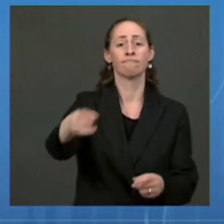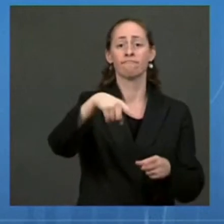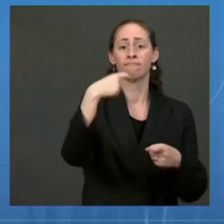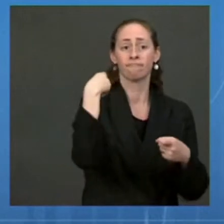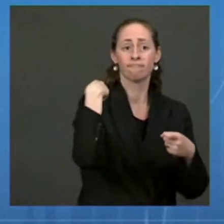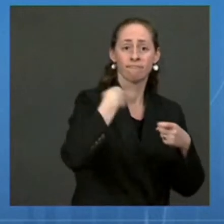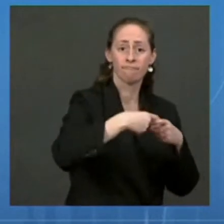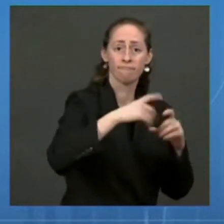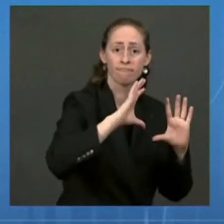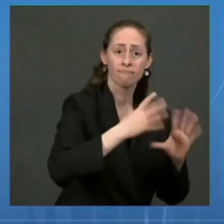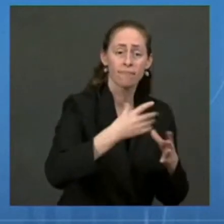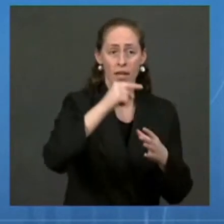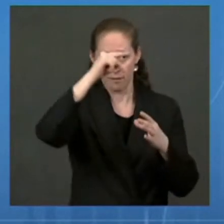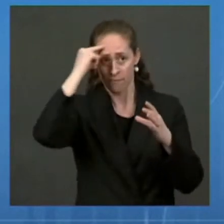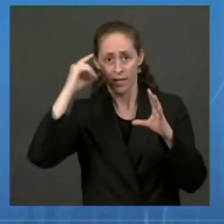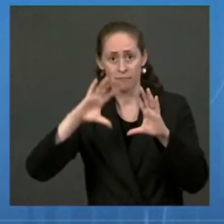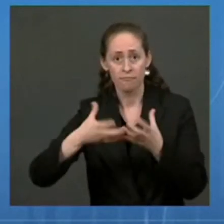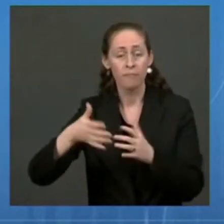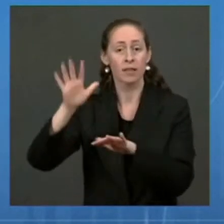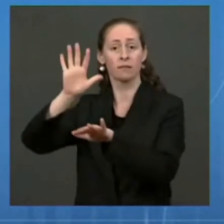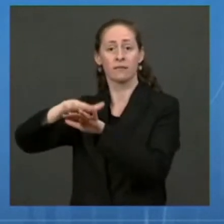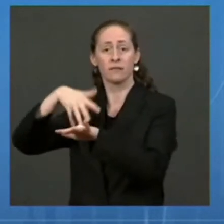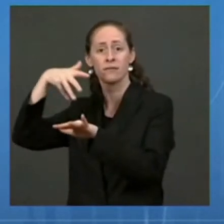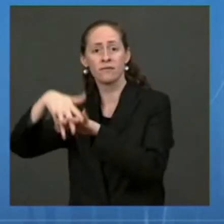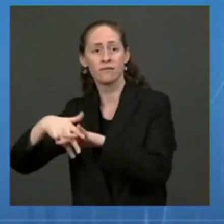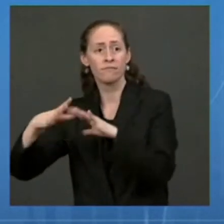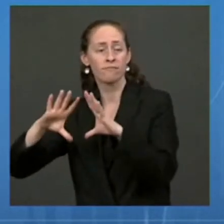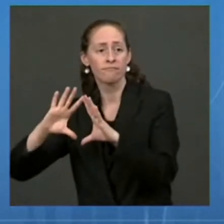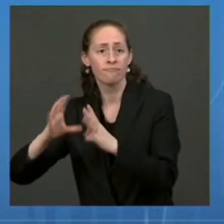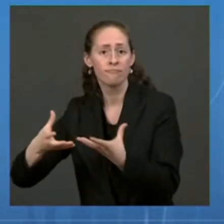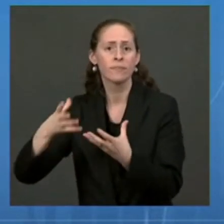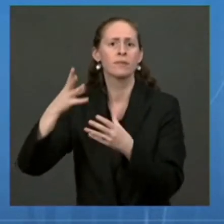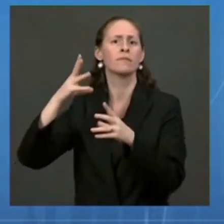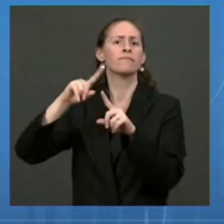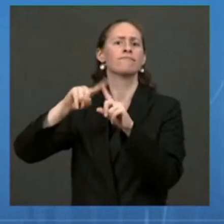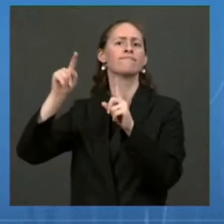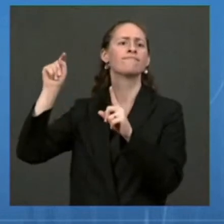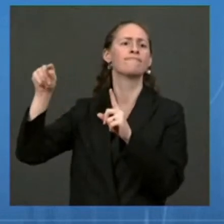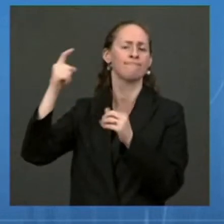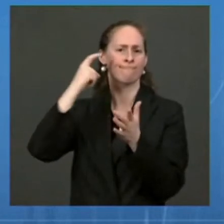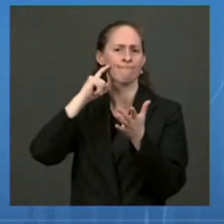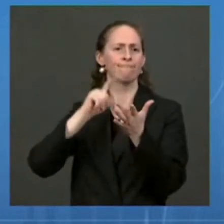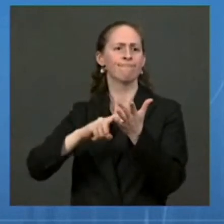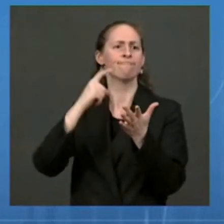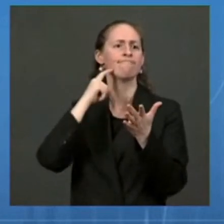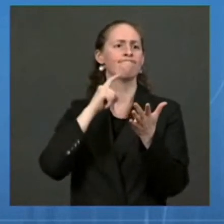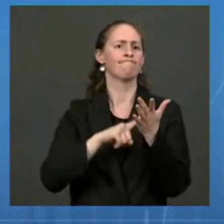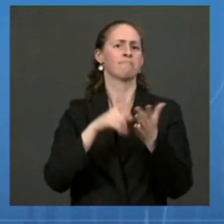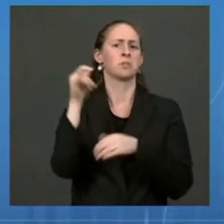HOSPITALIZATION RATES ARE THREE TIMES HIGHER FOR NON-HISPANIC,